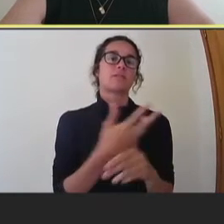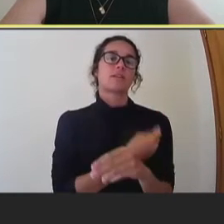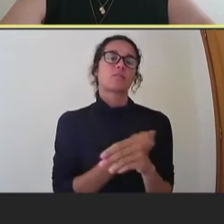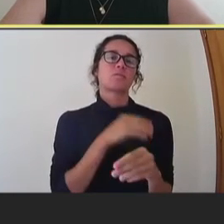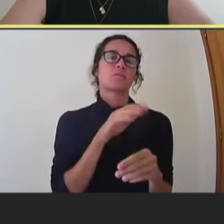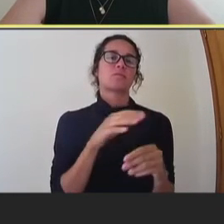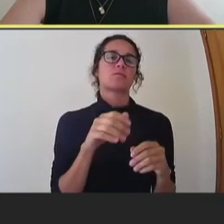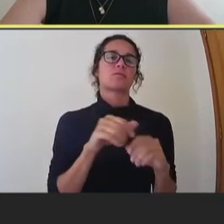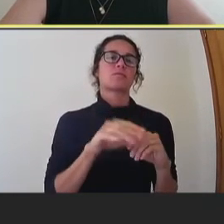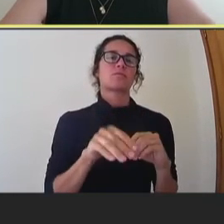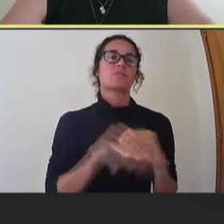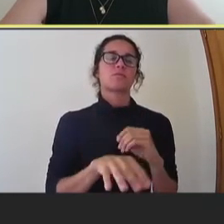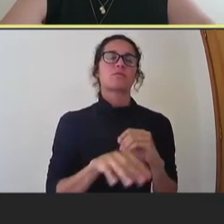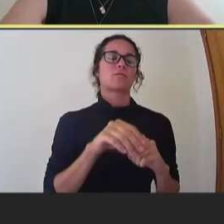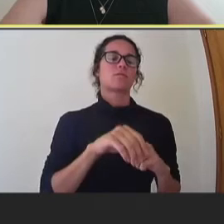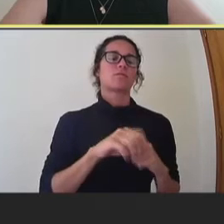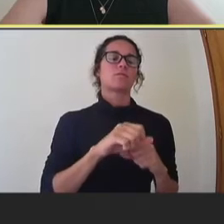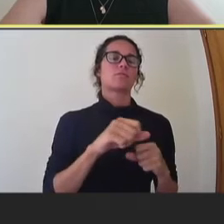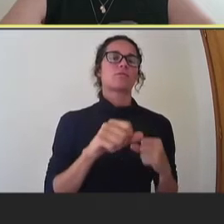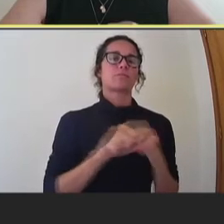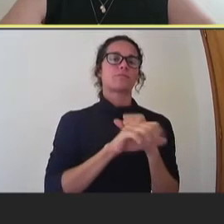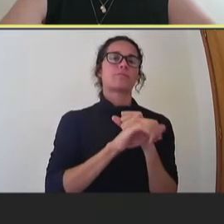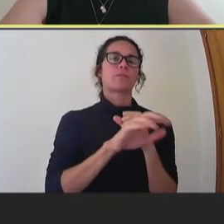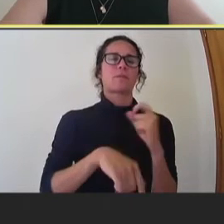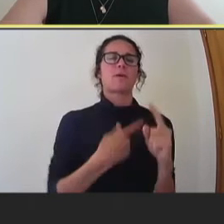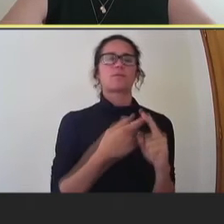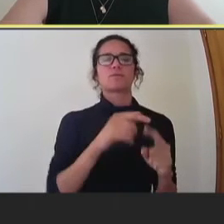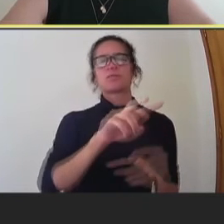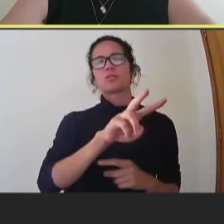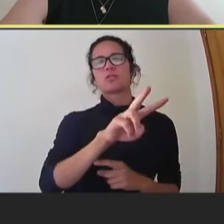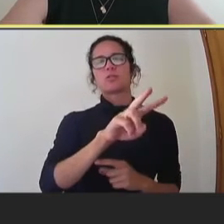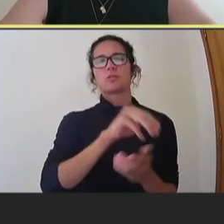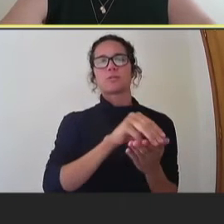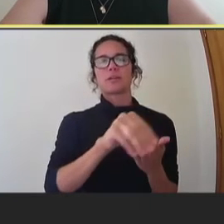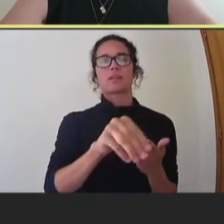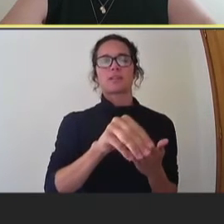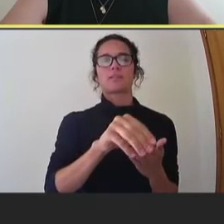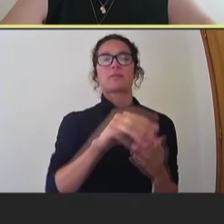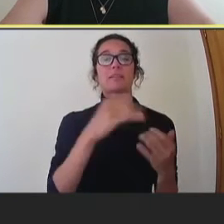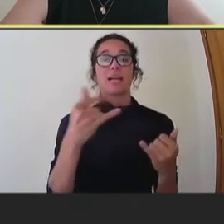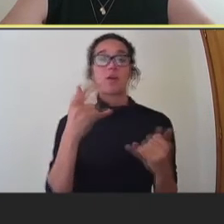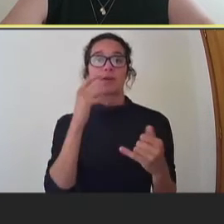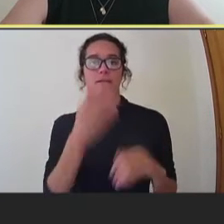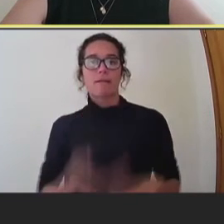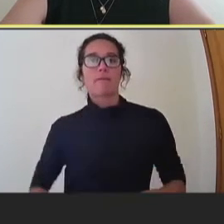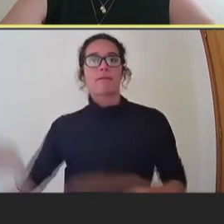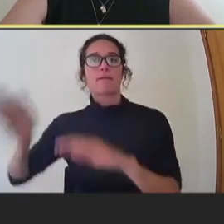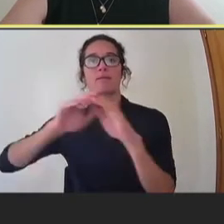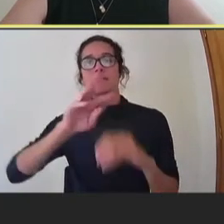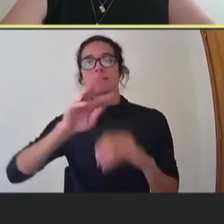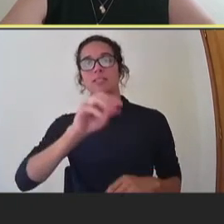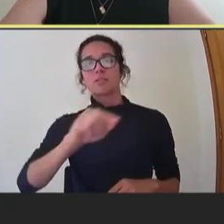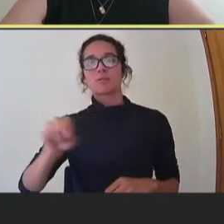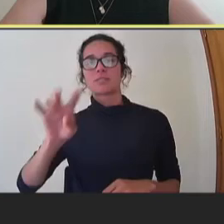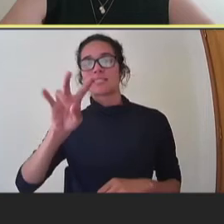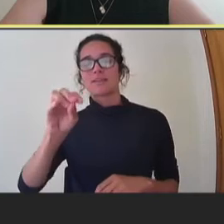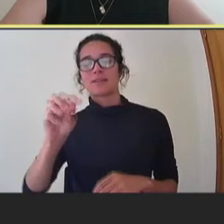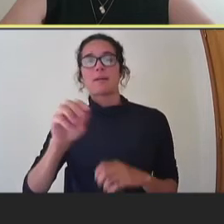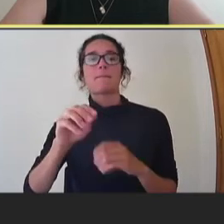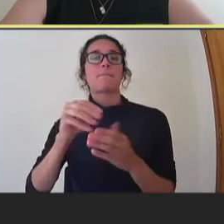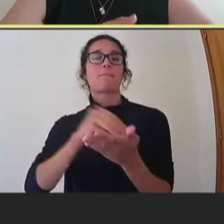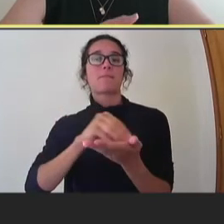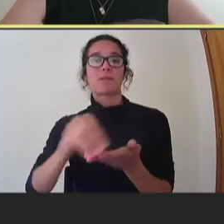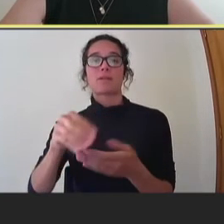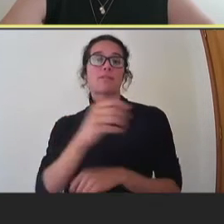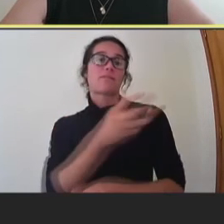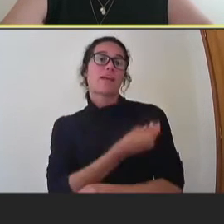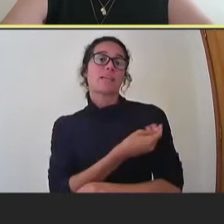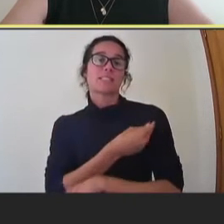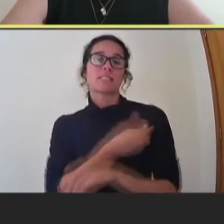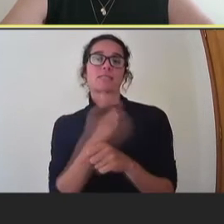we can produce 60 to 70 million doses of seasonal vaccine. In addition, as Christine highlighted,